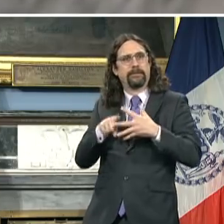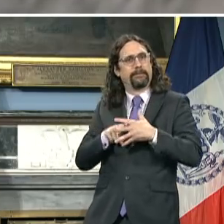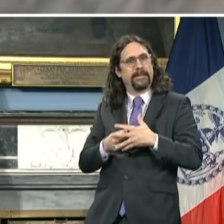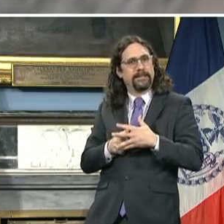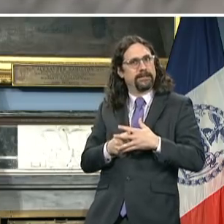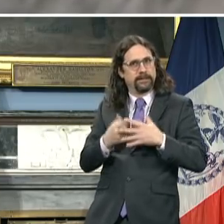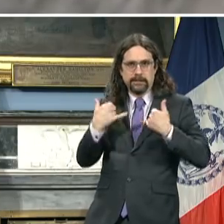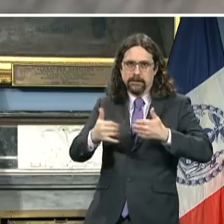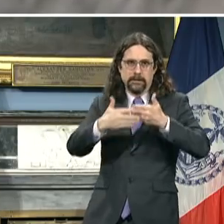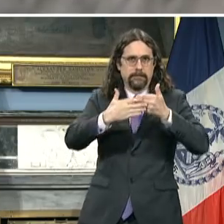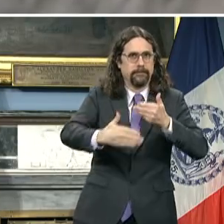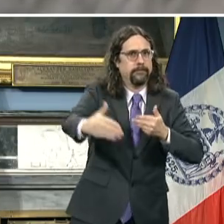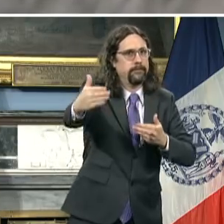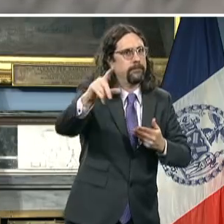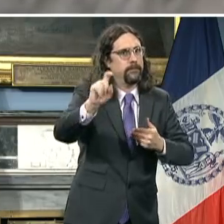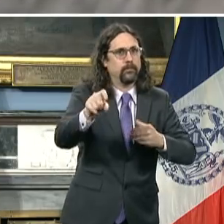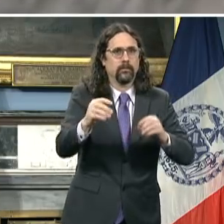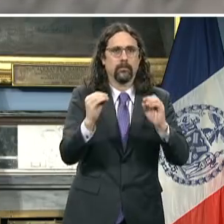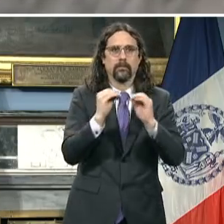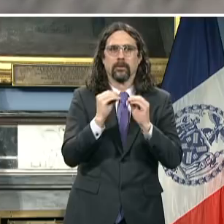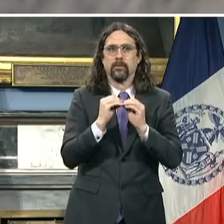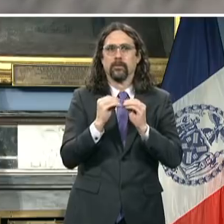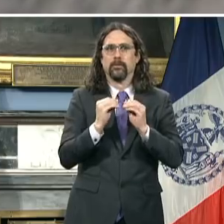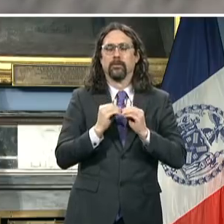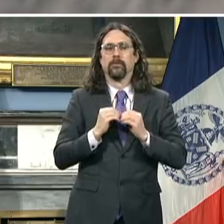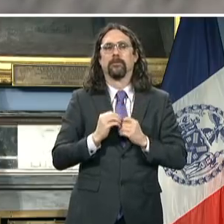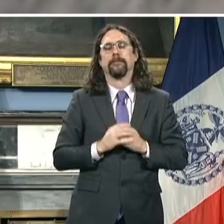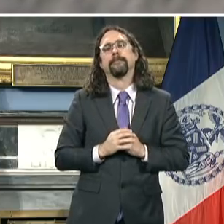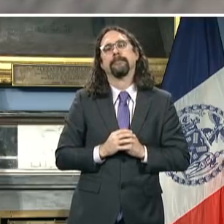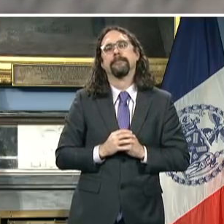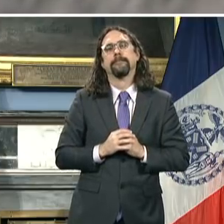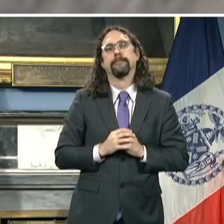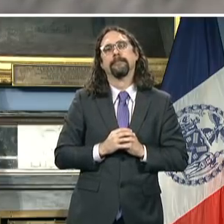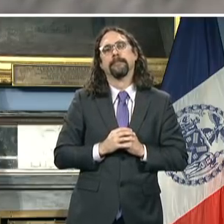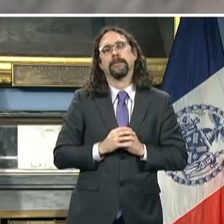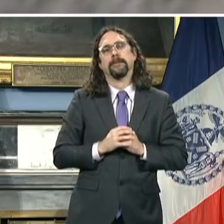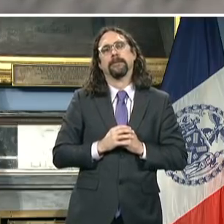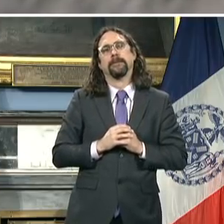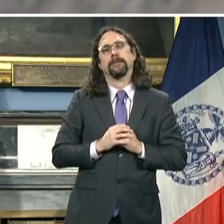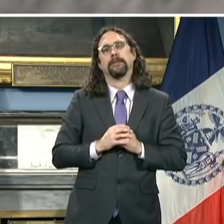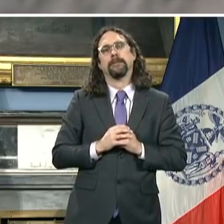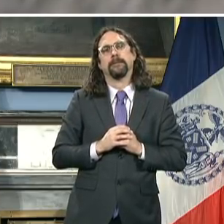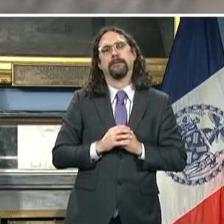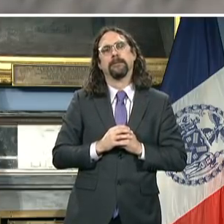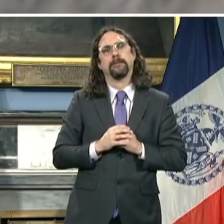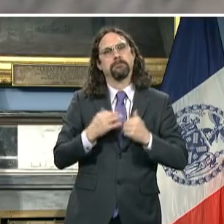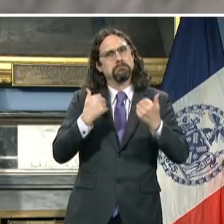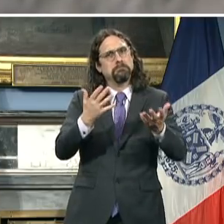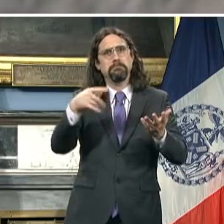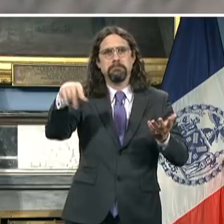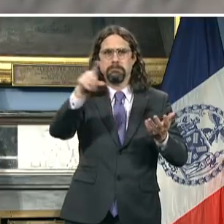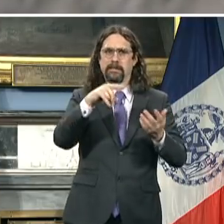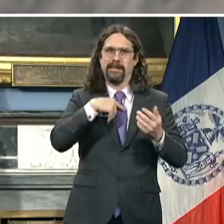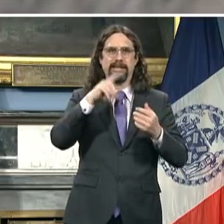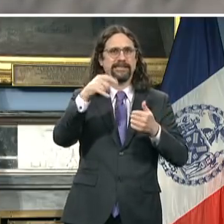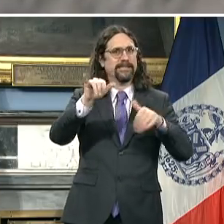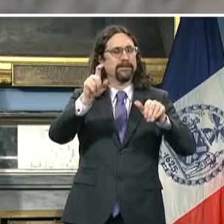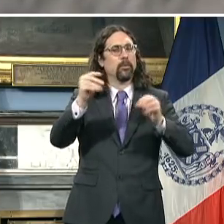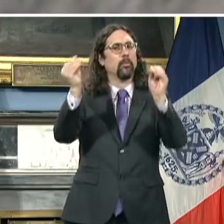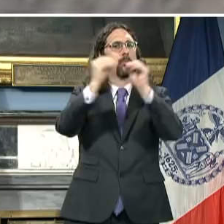SAY WE NEED TO HAVE AN ENLTMISENT STRUCTURE TO FIND MEDICAL PERSONNEL